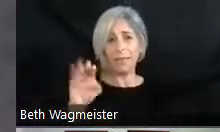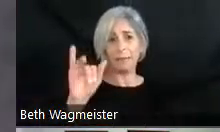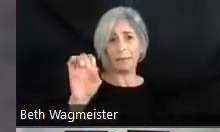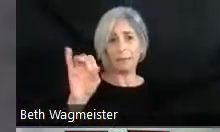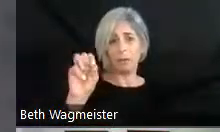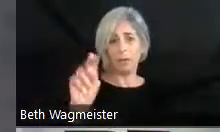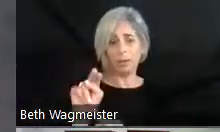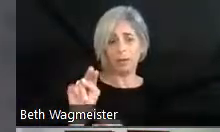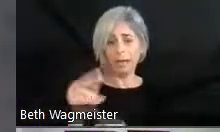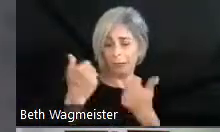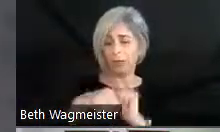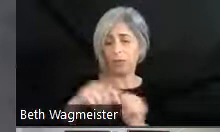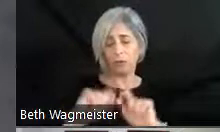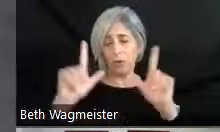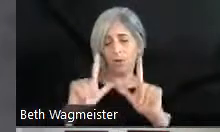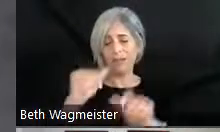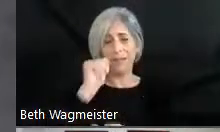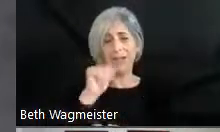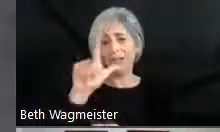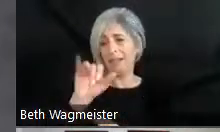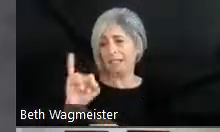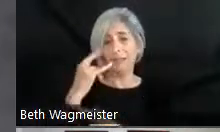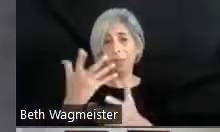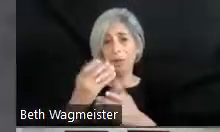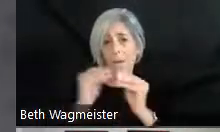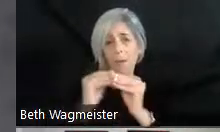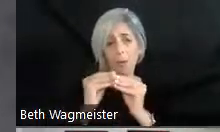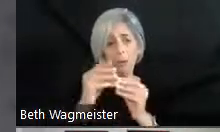to post daily on Linkedin if you'd like more tips on accessibility. I try to make accessibility